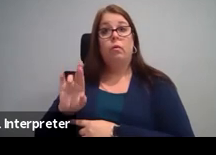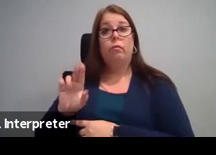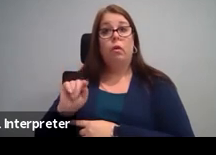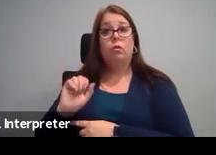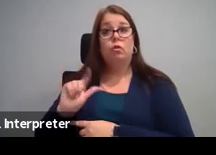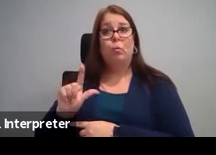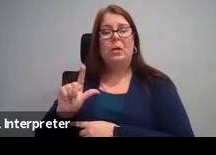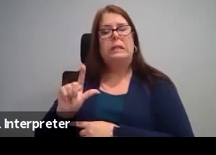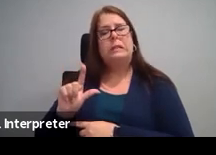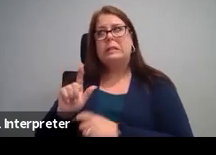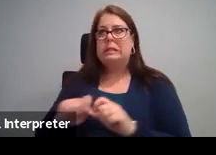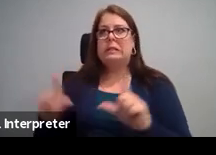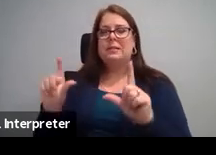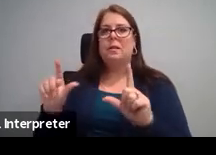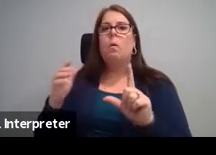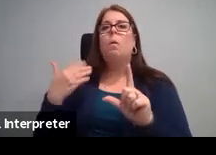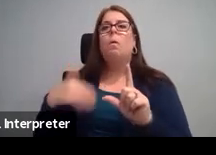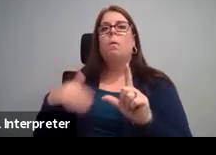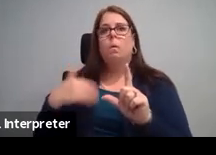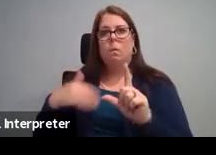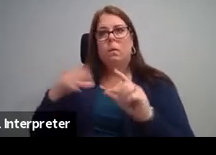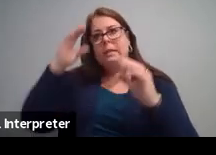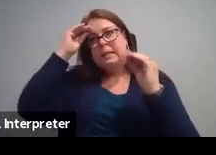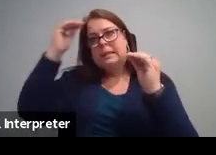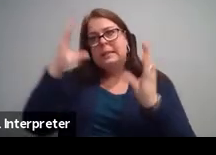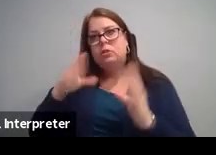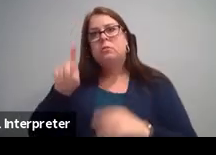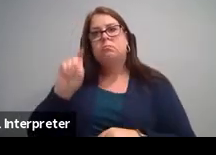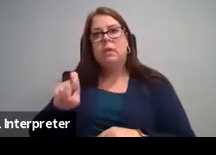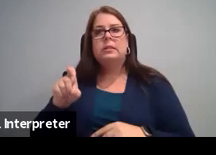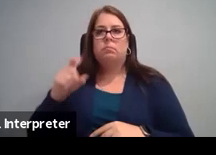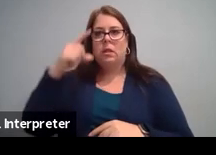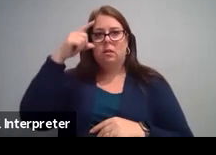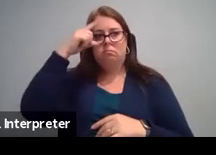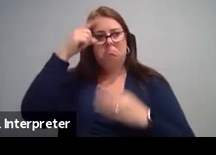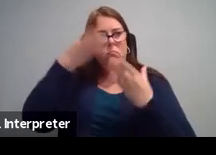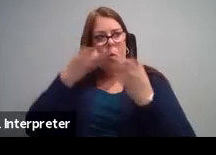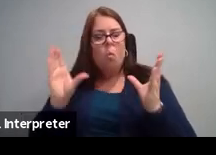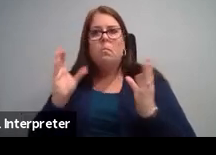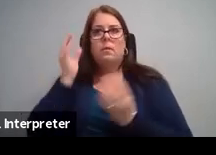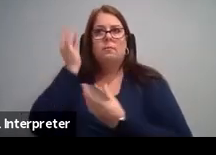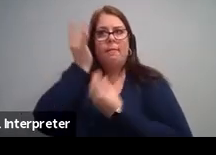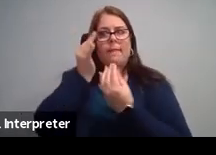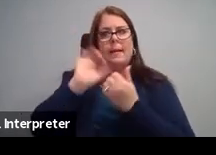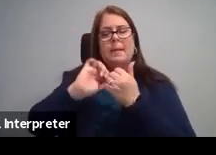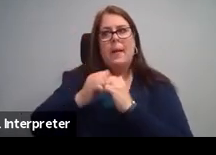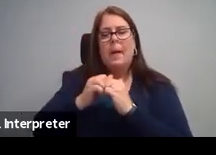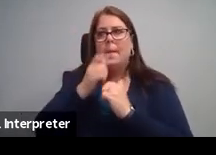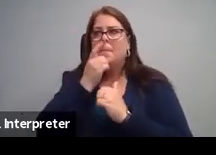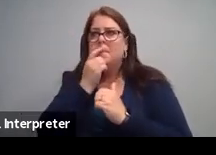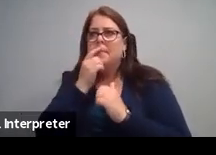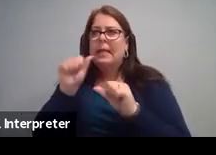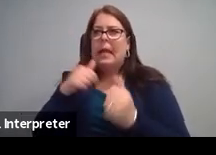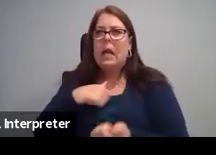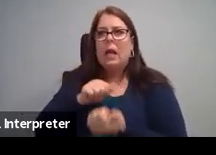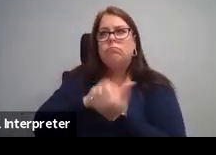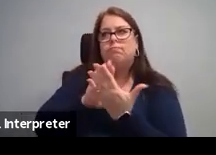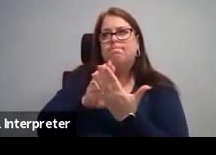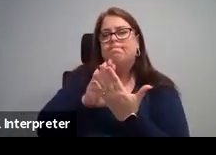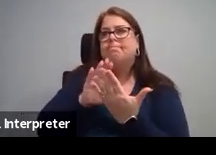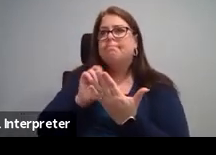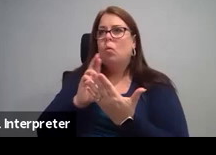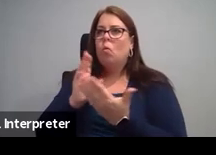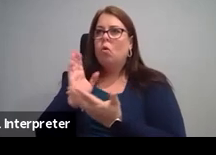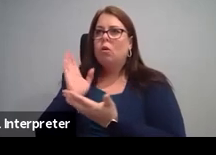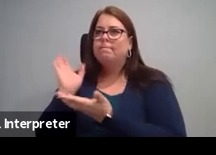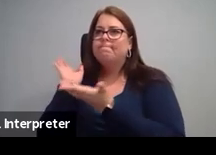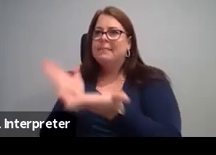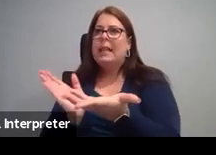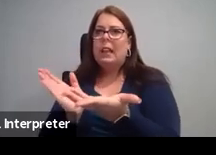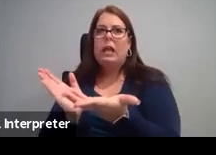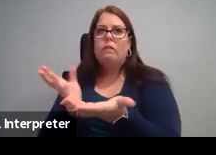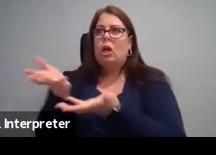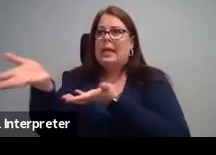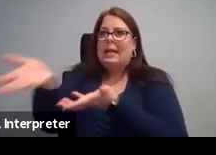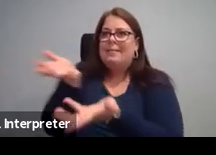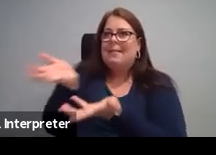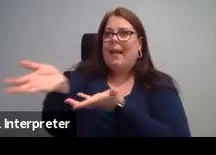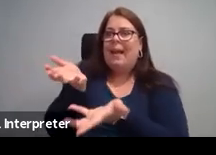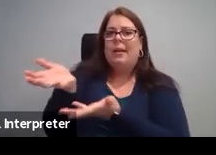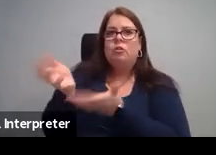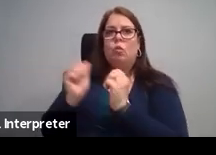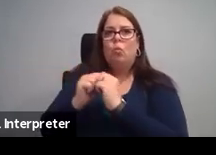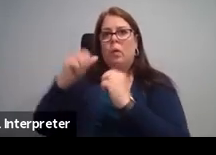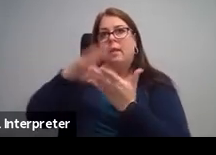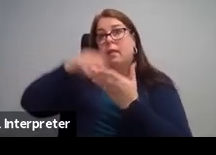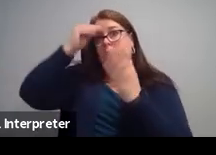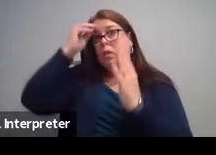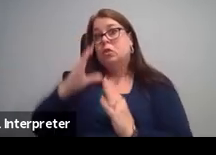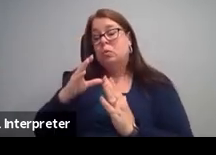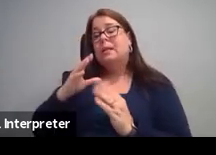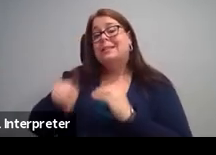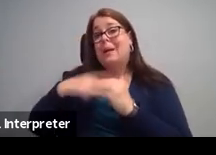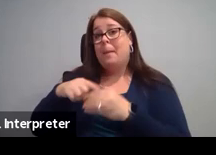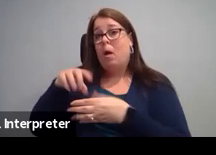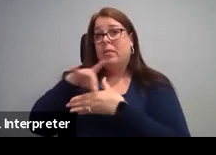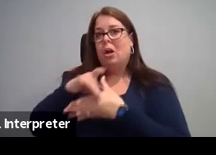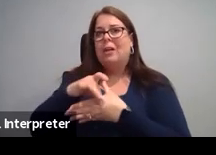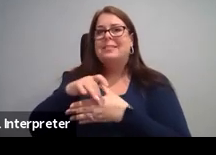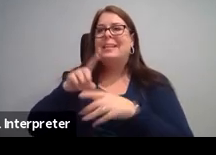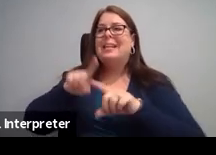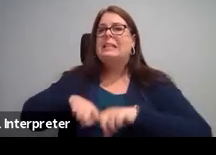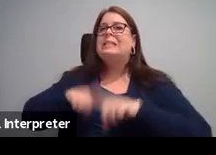Cathy Reznicek: Teachers need to be open to thinking about how they're going to deliver and engage with the students around the content in a different type of environment than what they're used to.